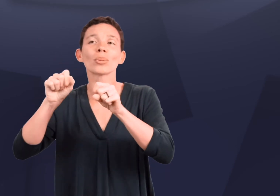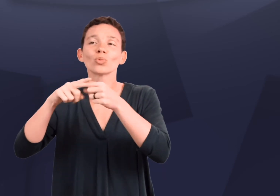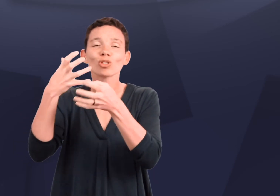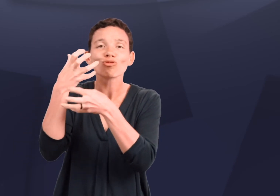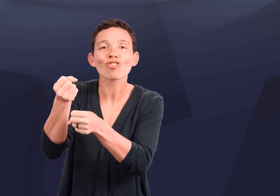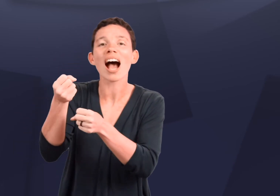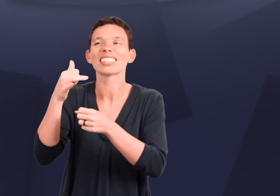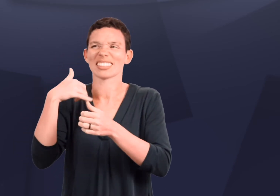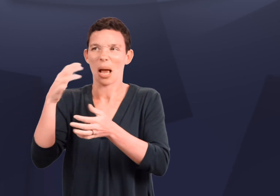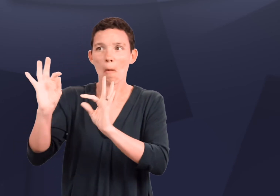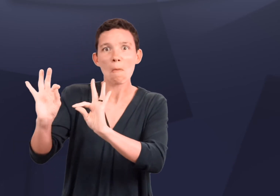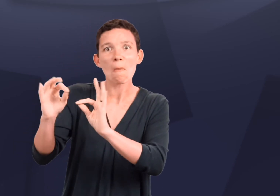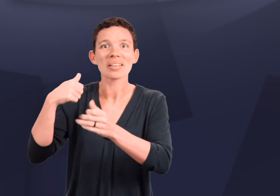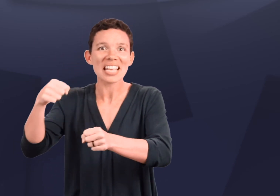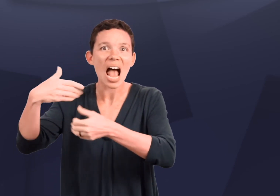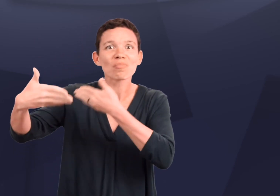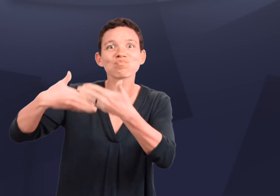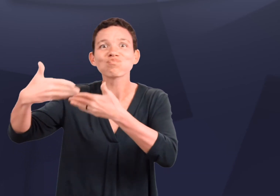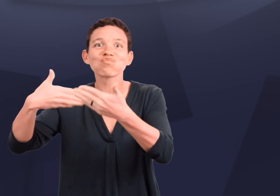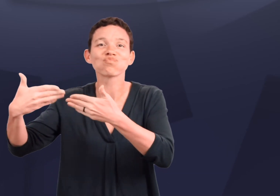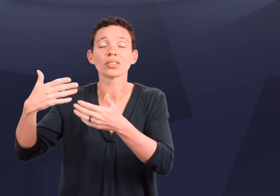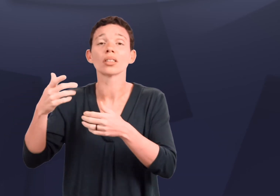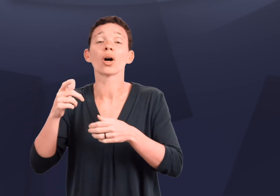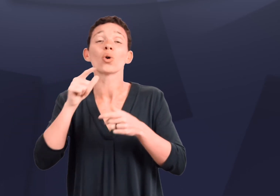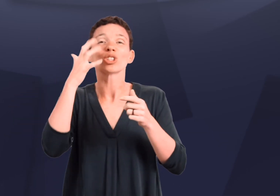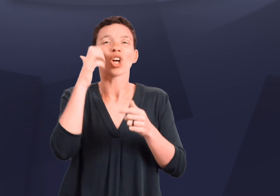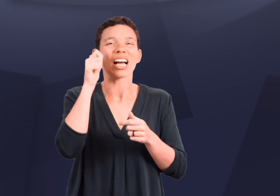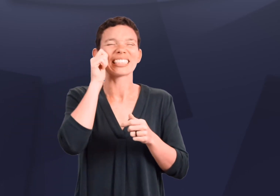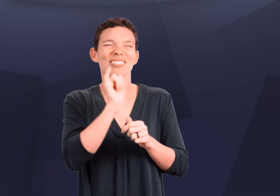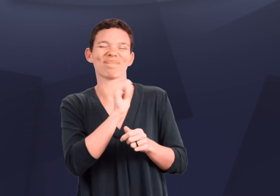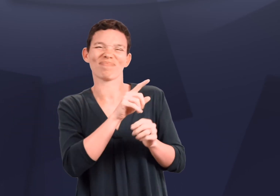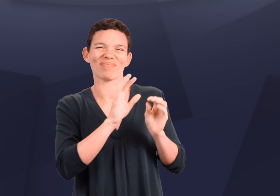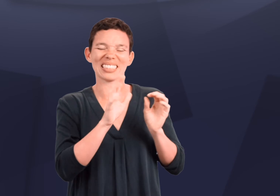Light-skinned people like myself are thought to be smarter, trustful, and easier to get along